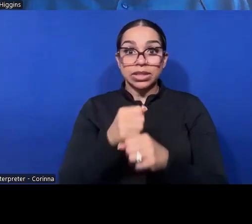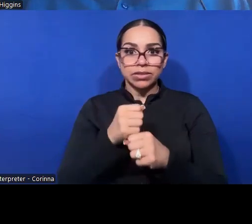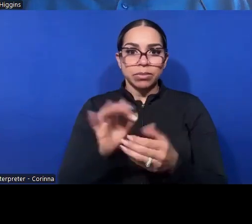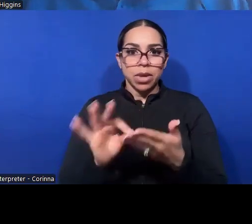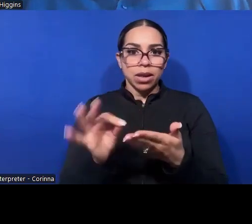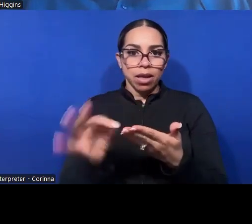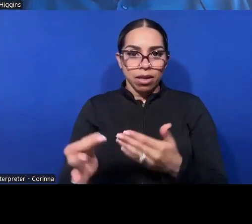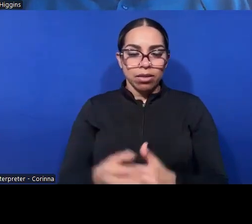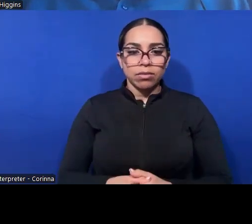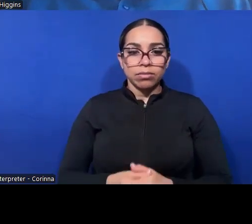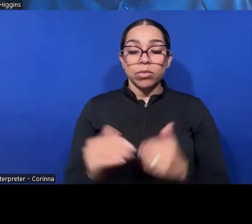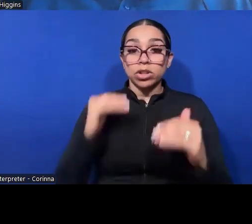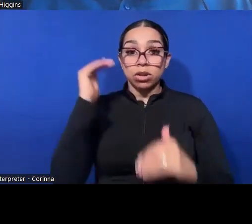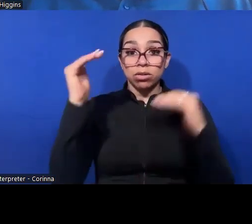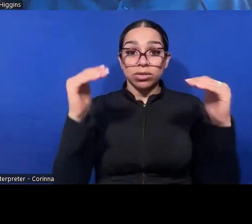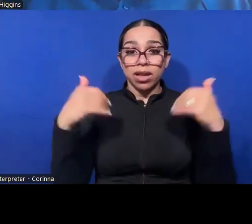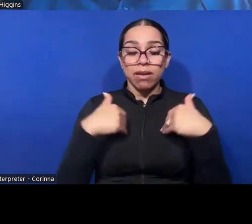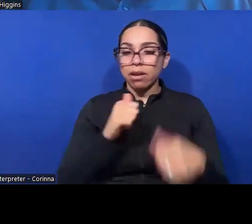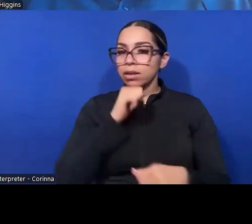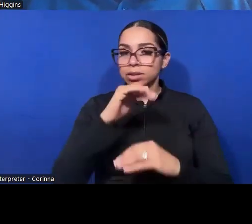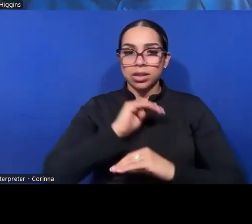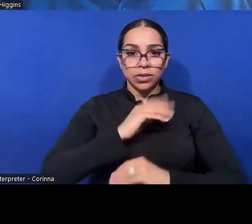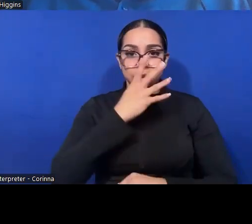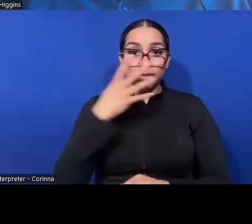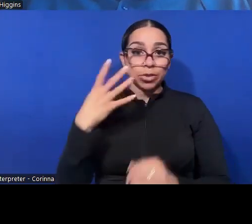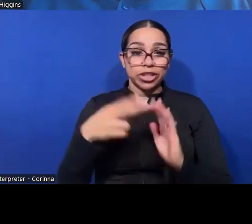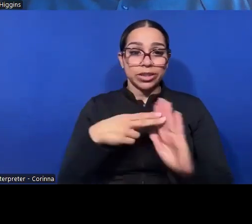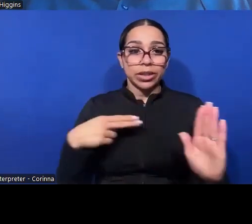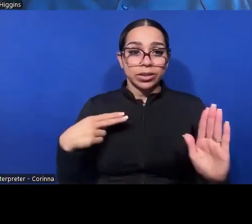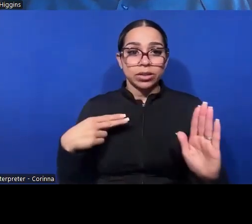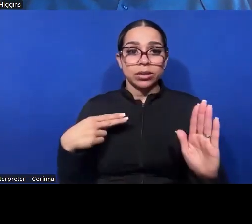So adults with unsatisfactory immigration status.